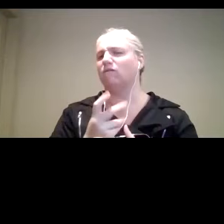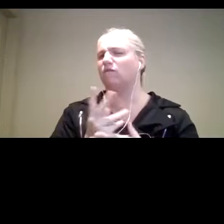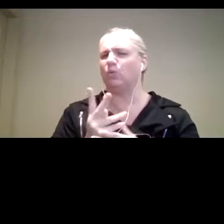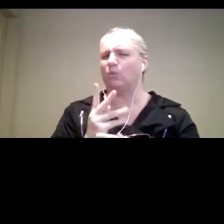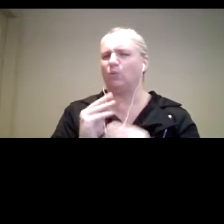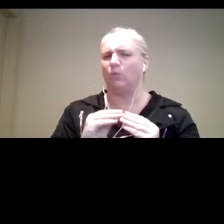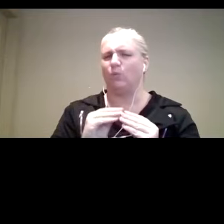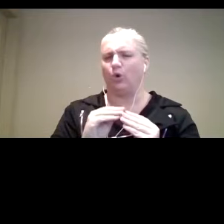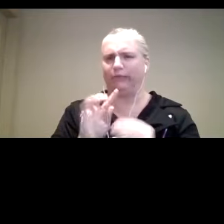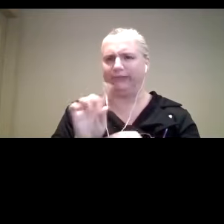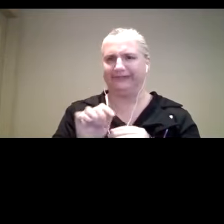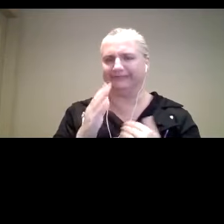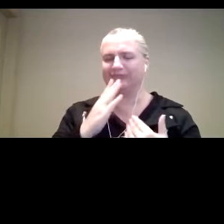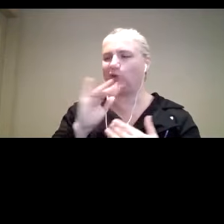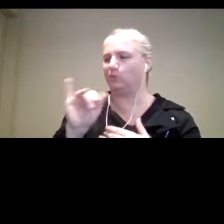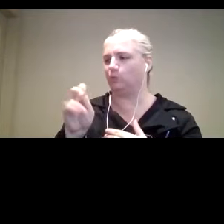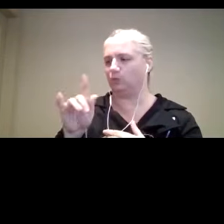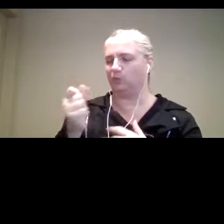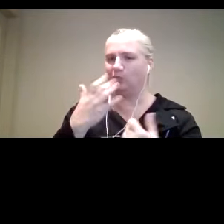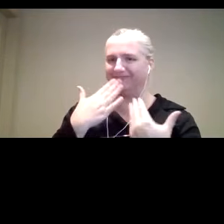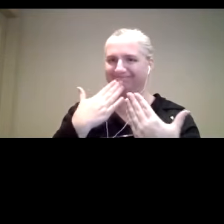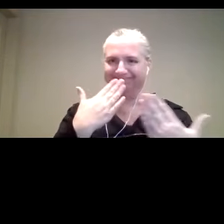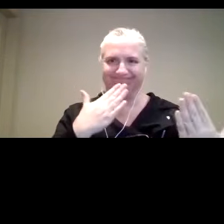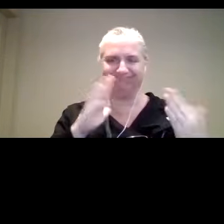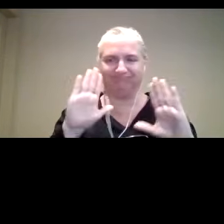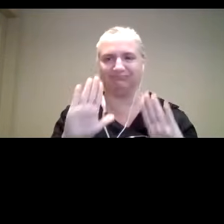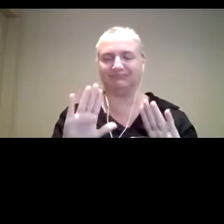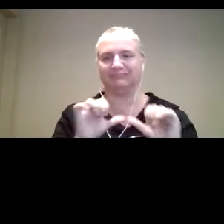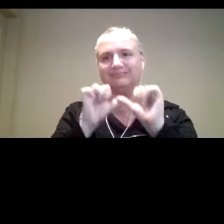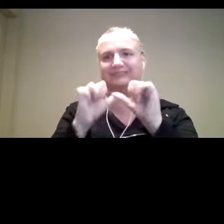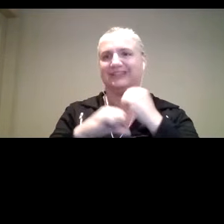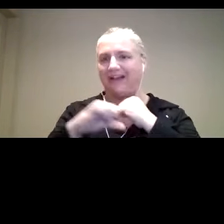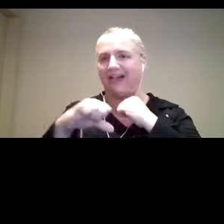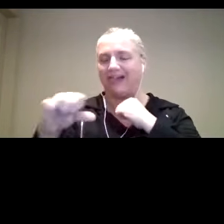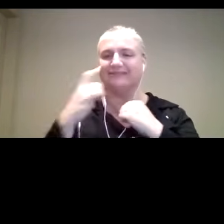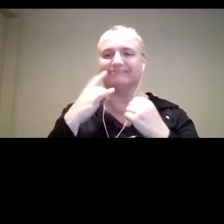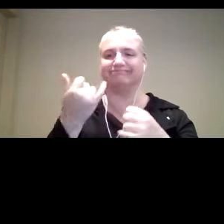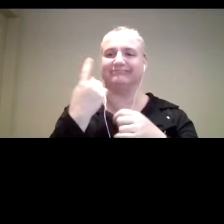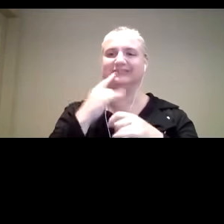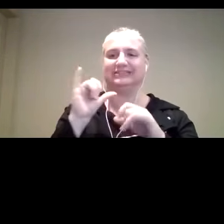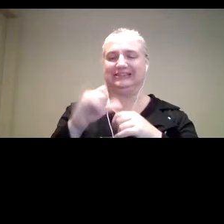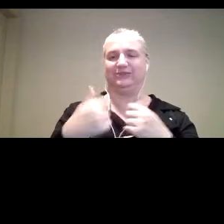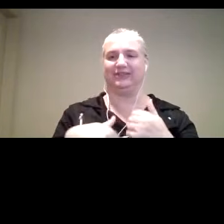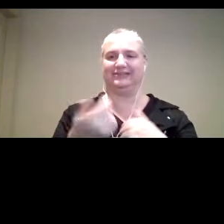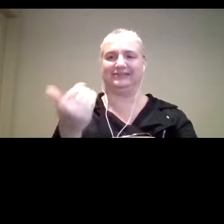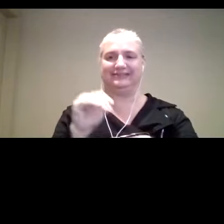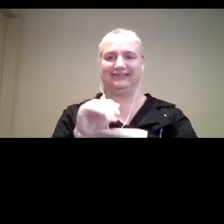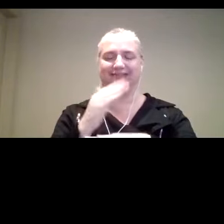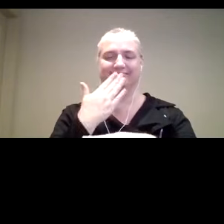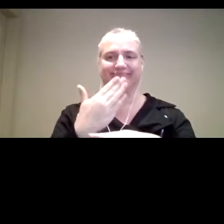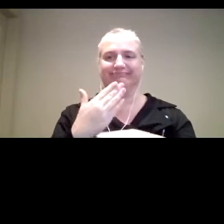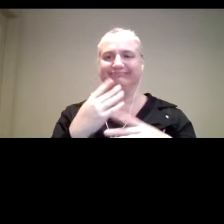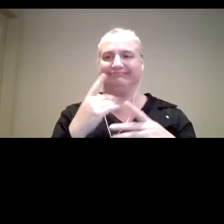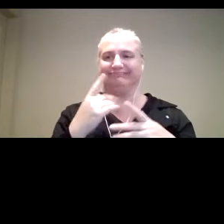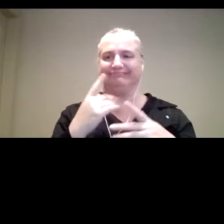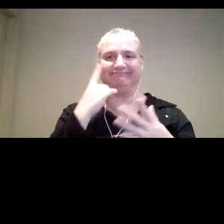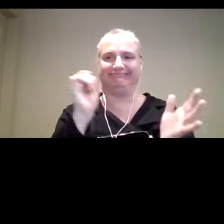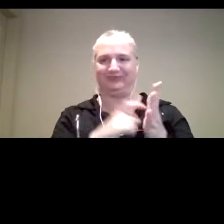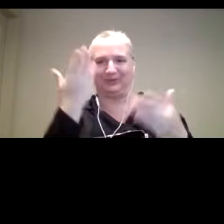And Jules, I wanna thank you greatly. She went beyond the call of duty to stay with us tonight. So, I did not notice. So, thank you very much.